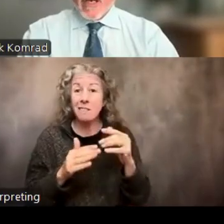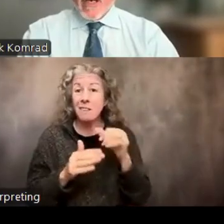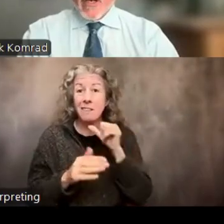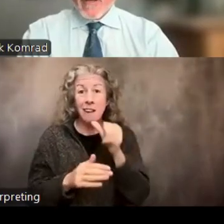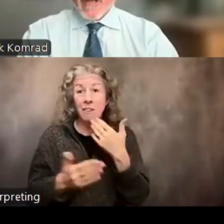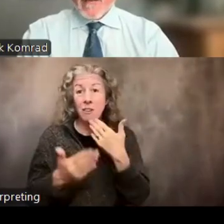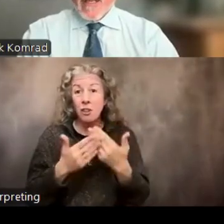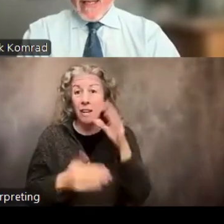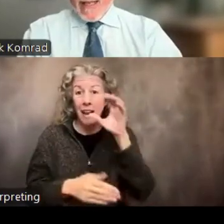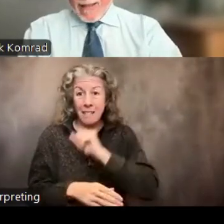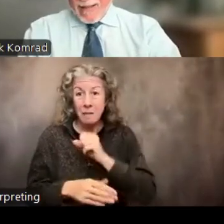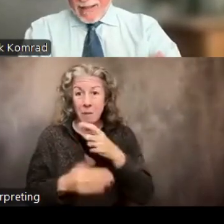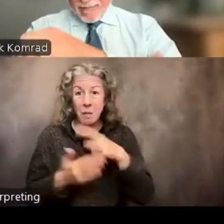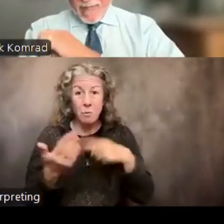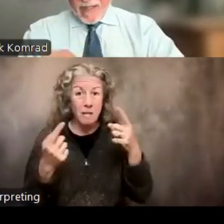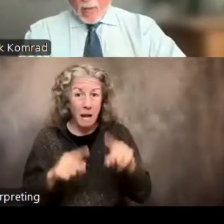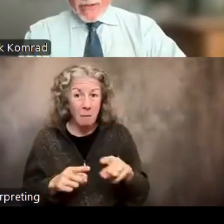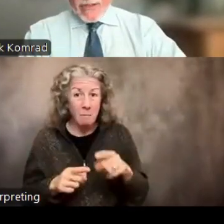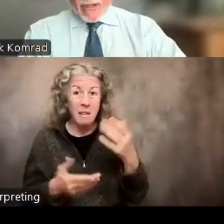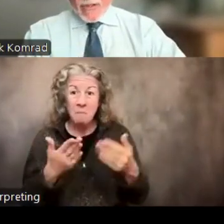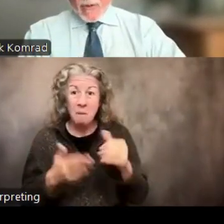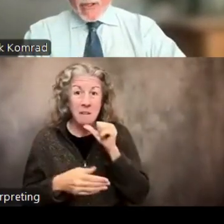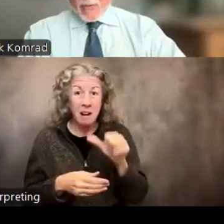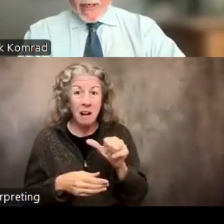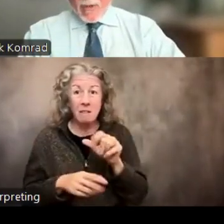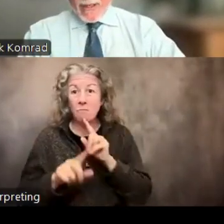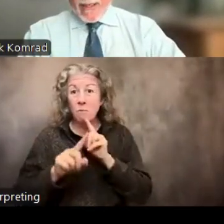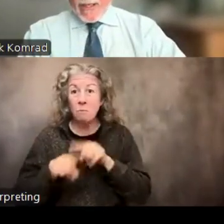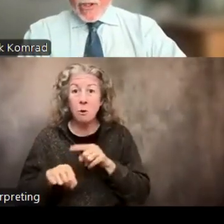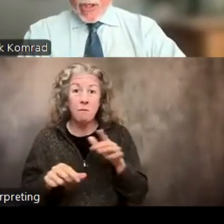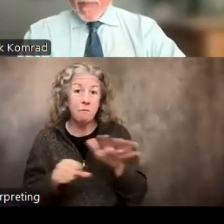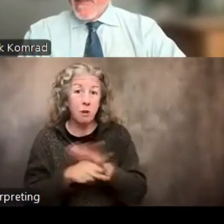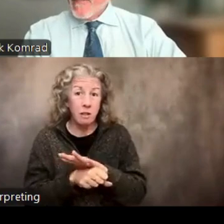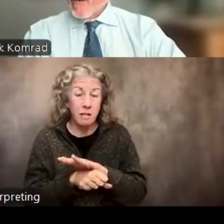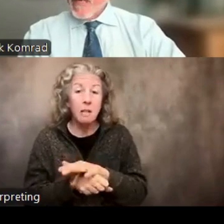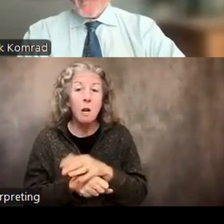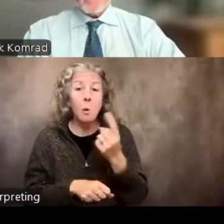on over there. And one study in 2021 showed that there are even